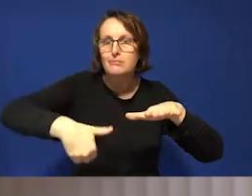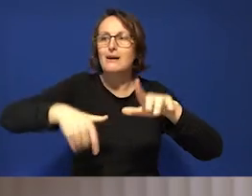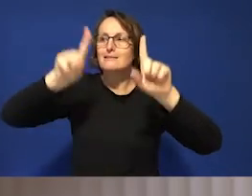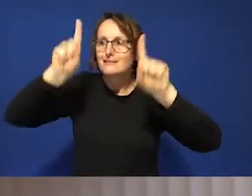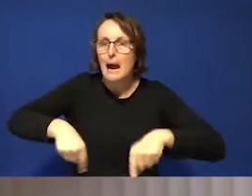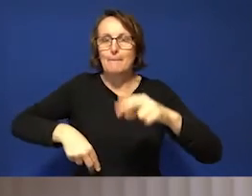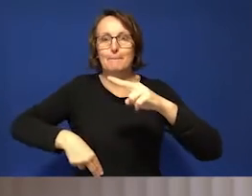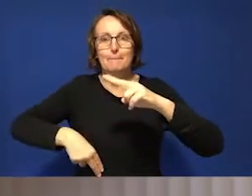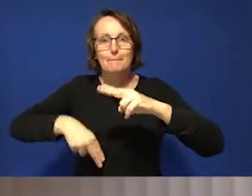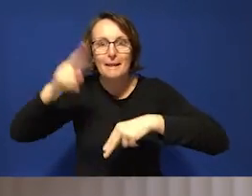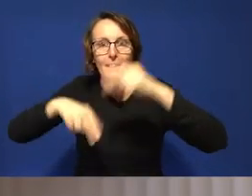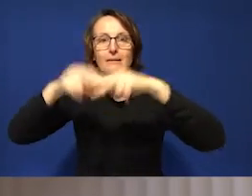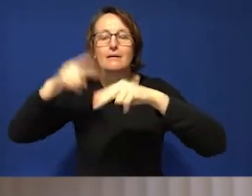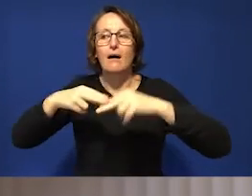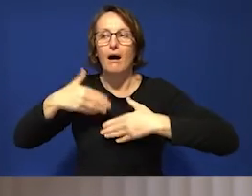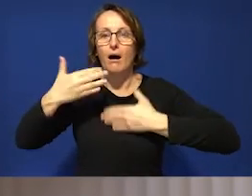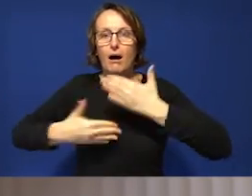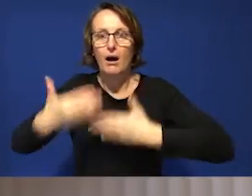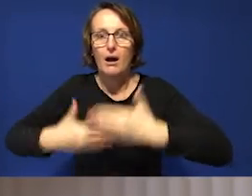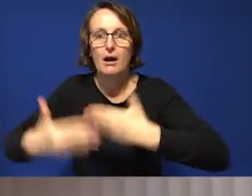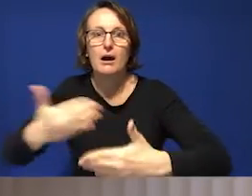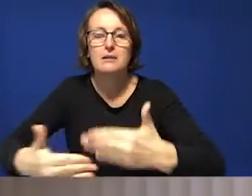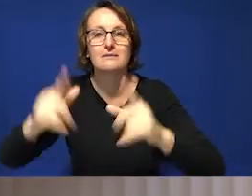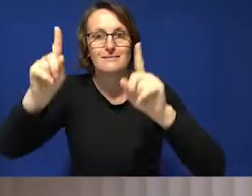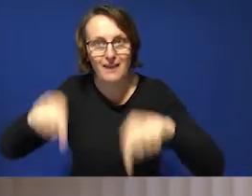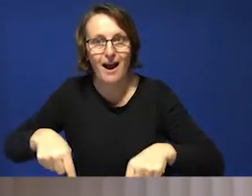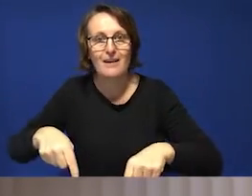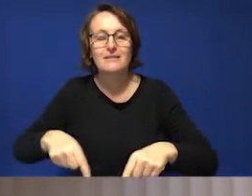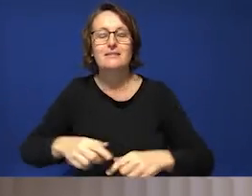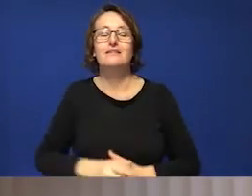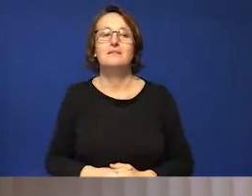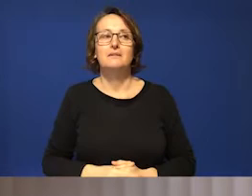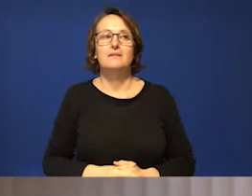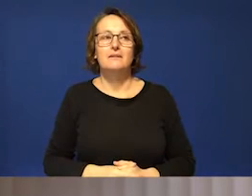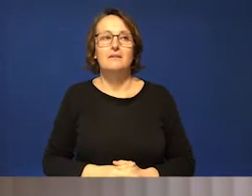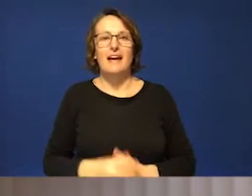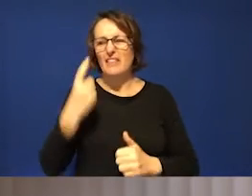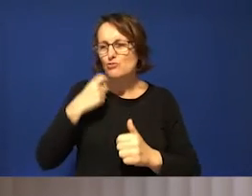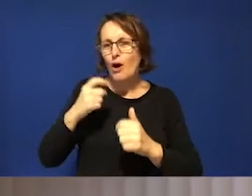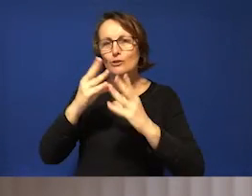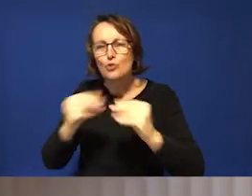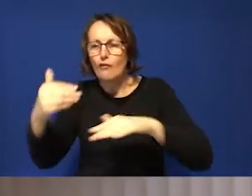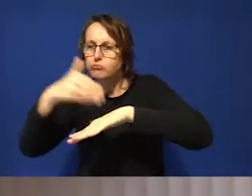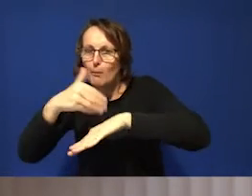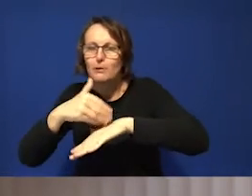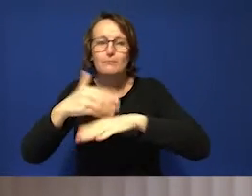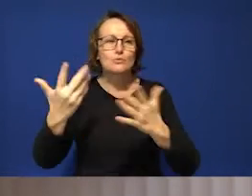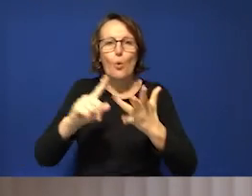and once we were in the process and we were engaged in that continuous sort of exchange and problem solving